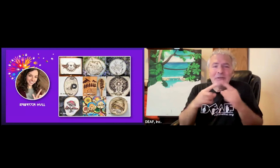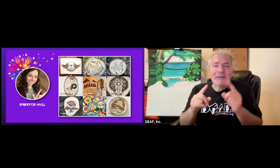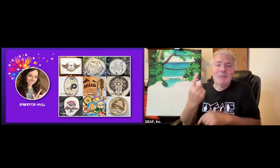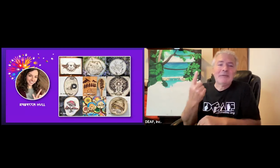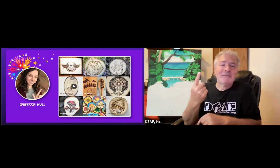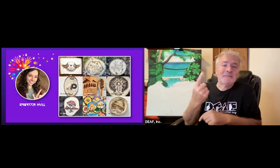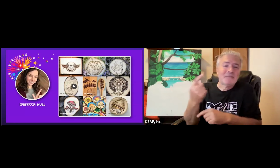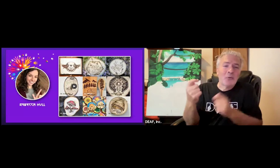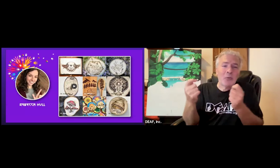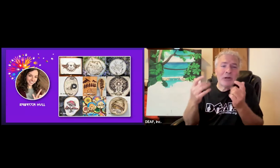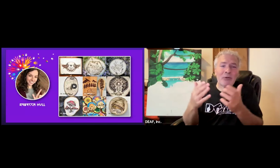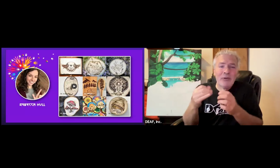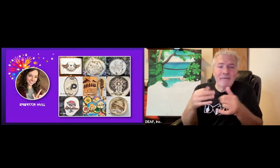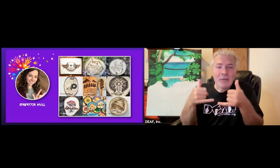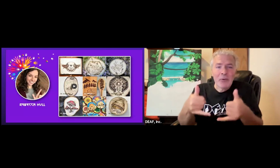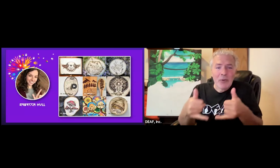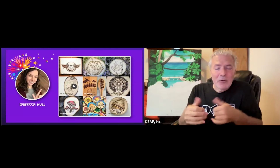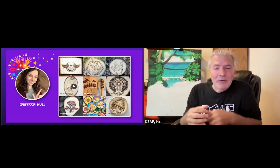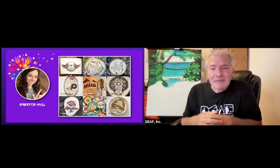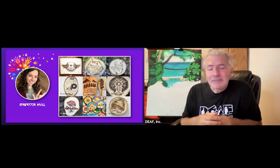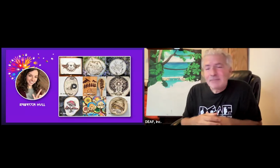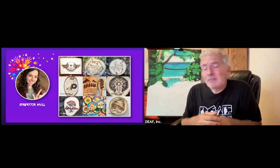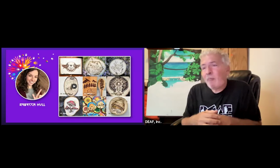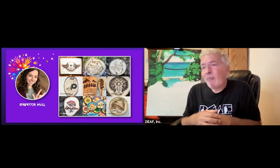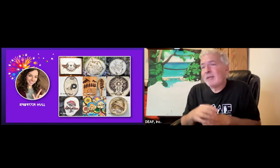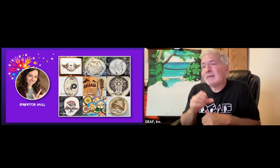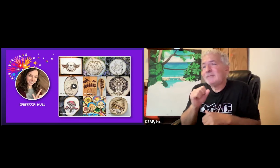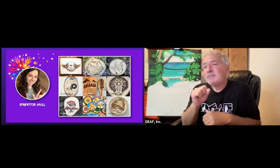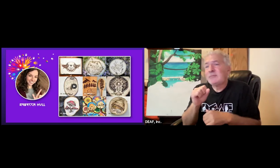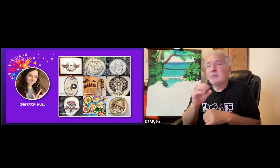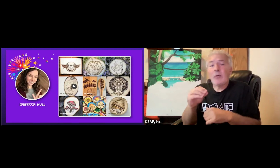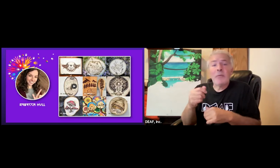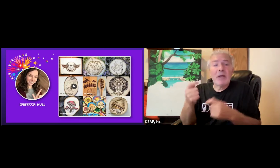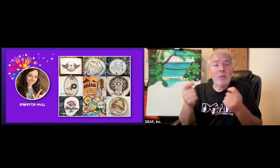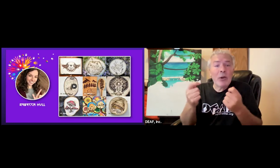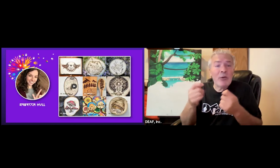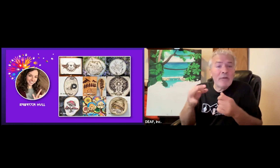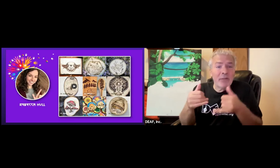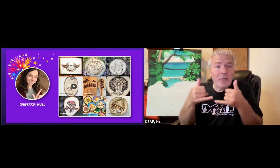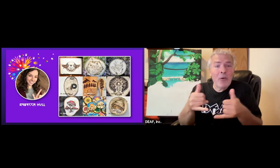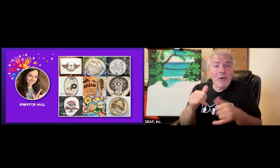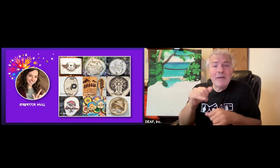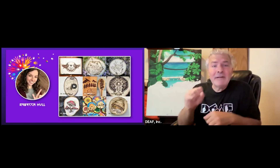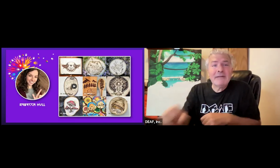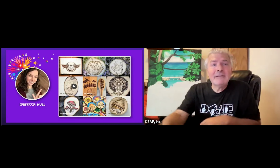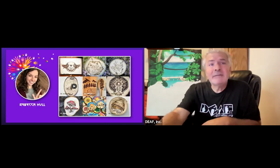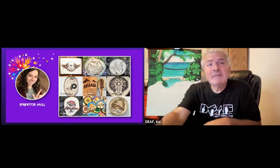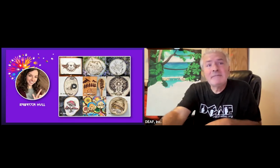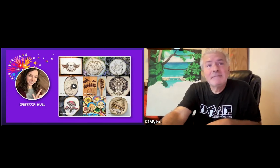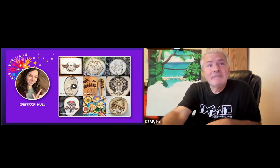Unfortunately, we only can announce one winner of the award. And the winner is ...